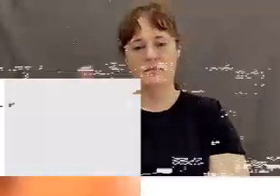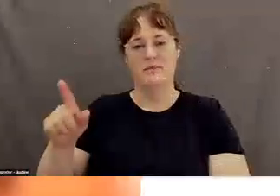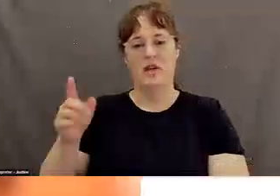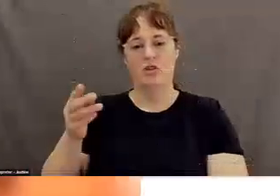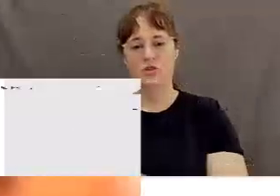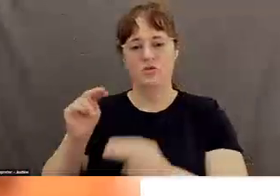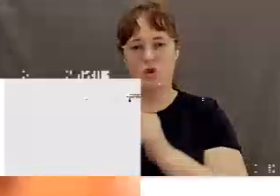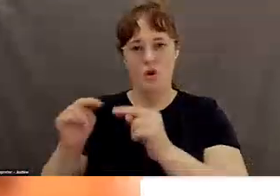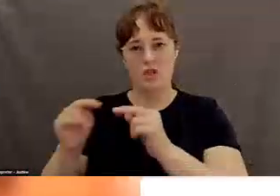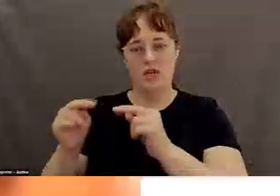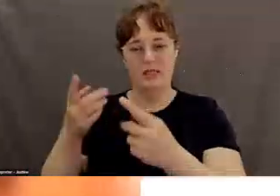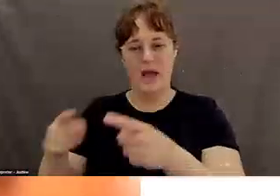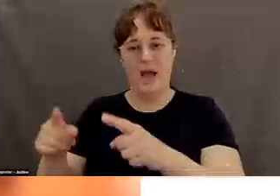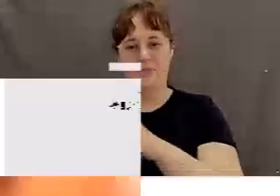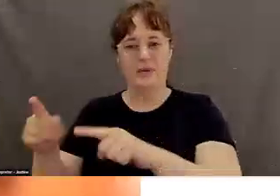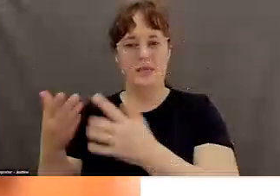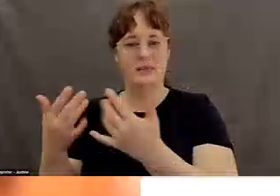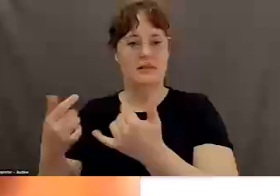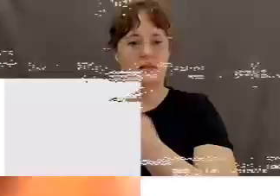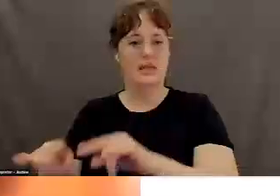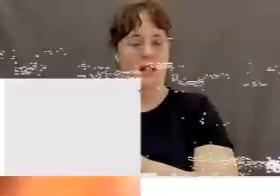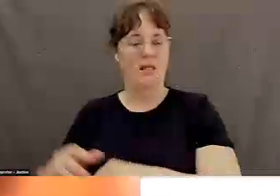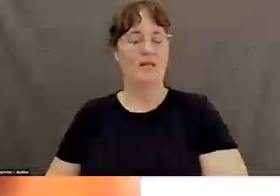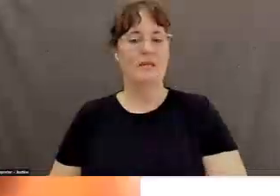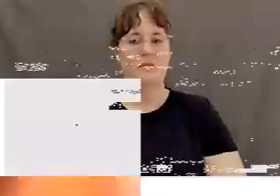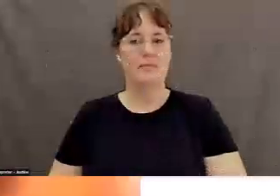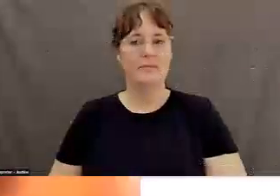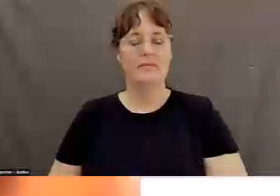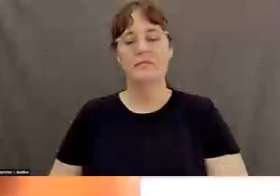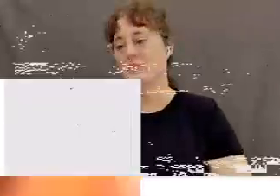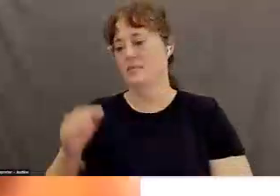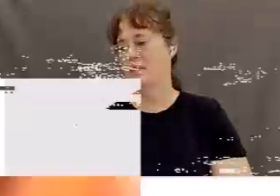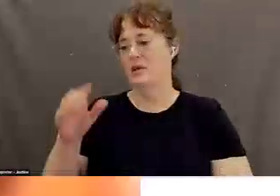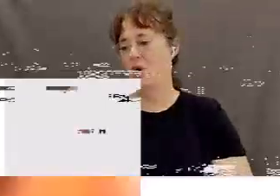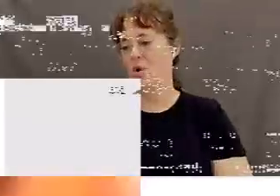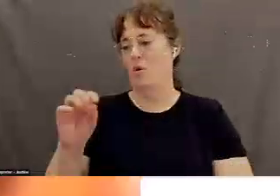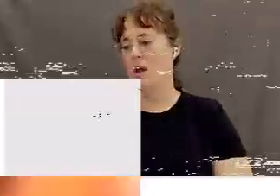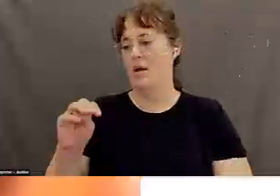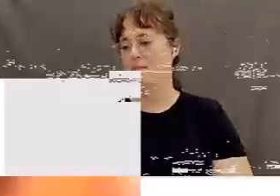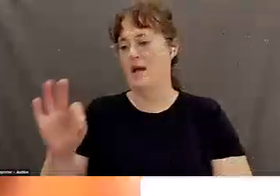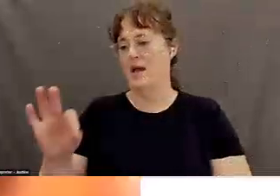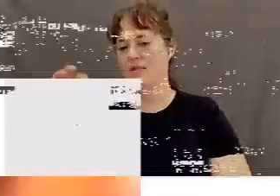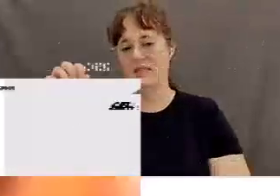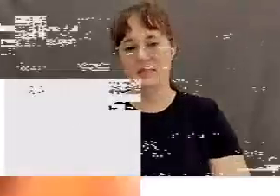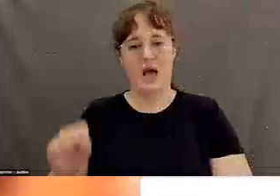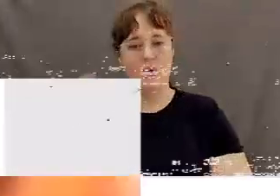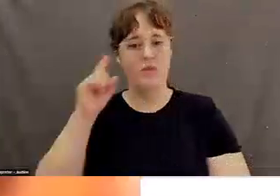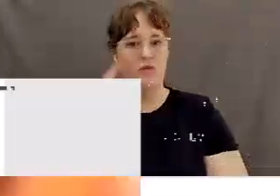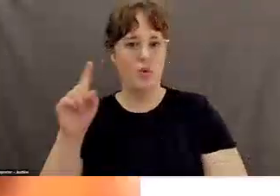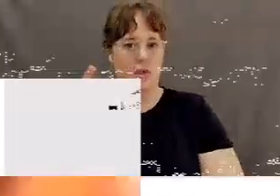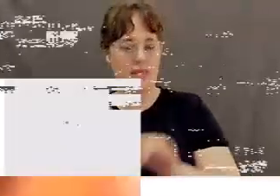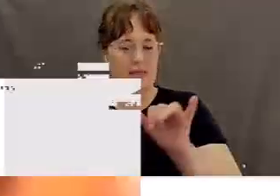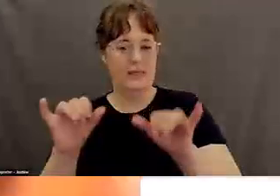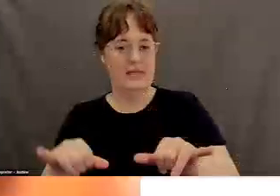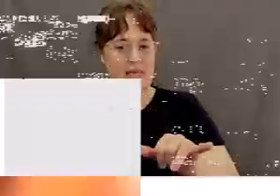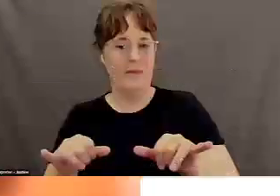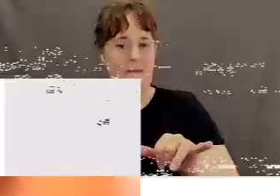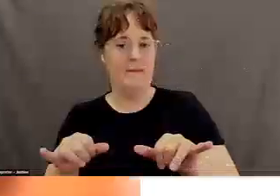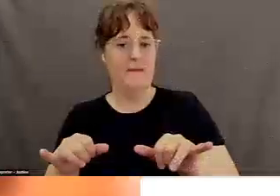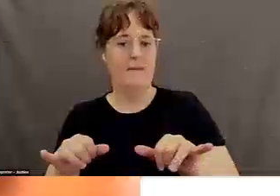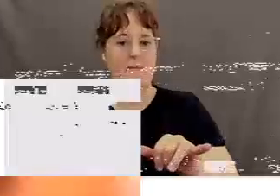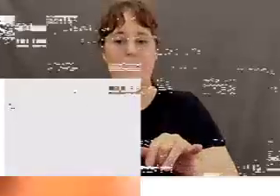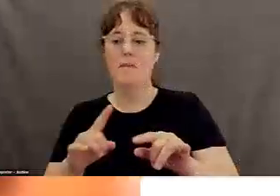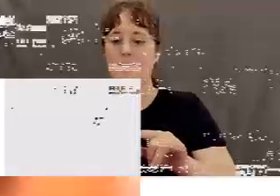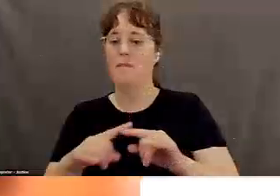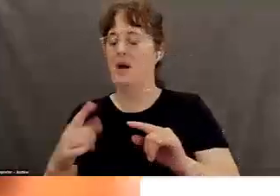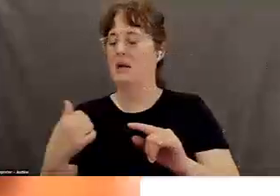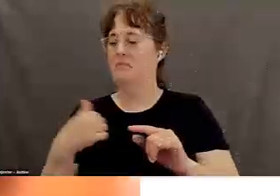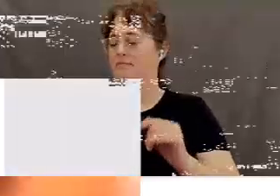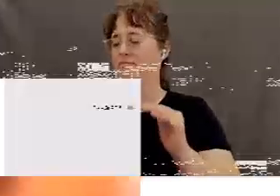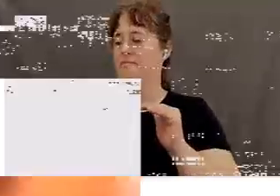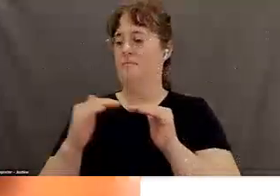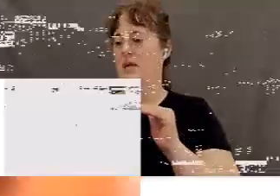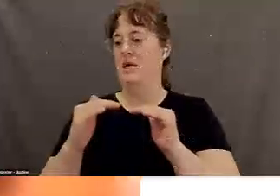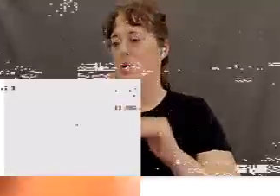Boardroom: I know that this is an OMF South for the system, but as a Pierce board member, I really see it as just one step closer